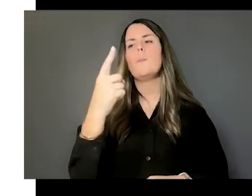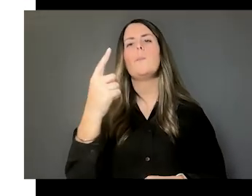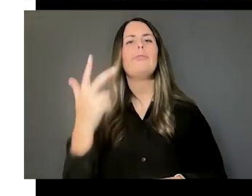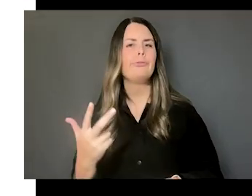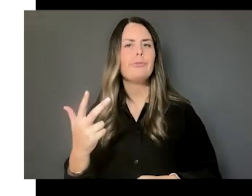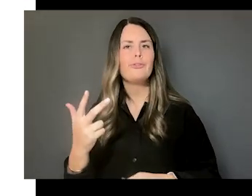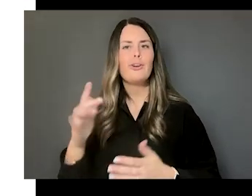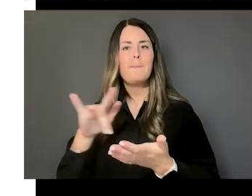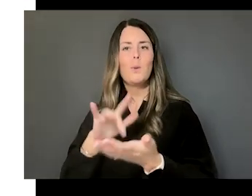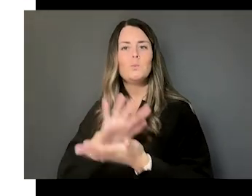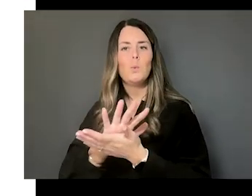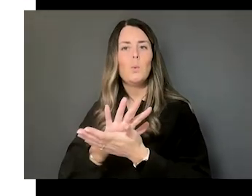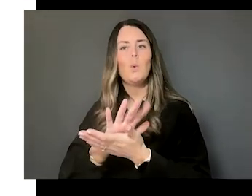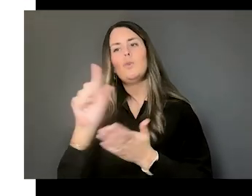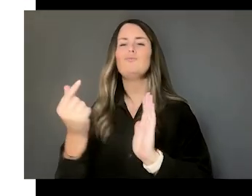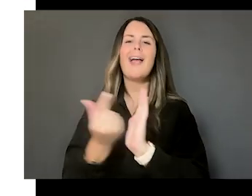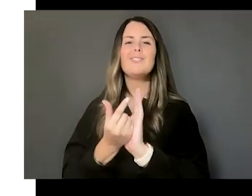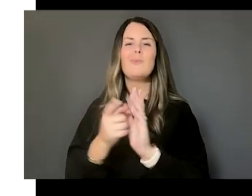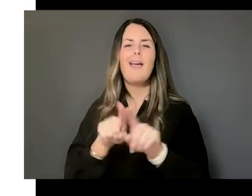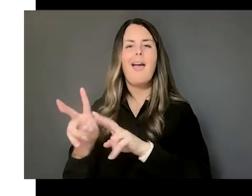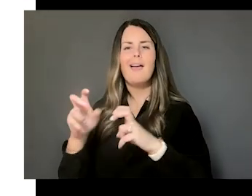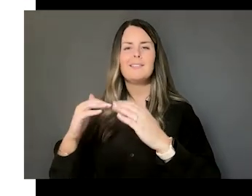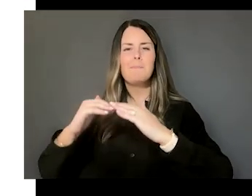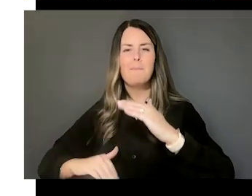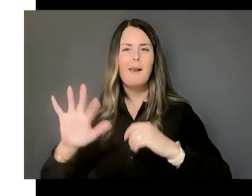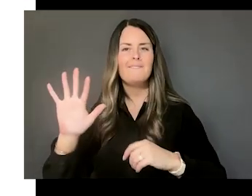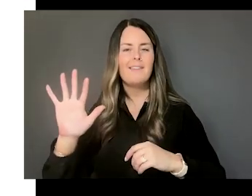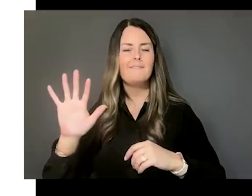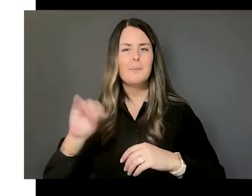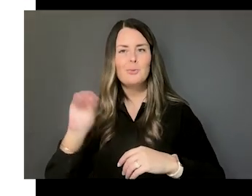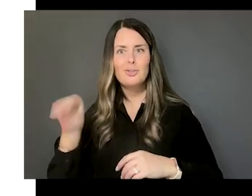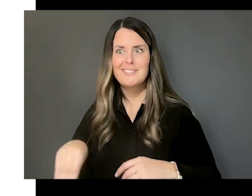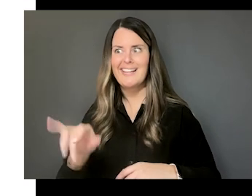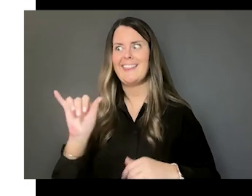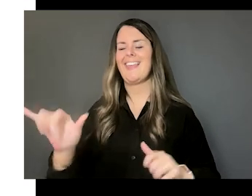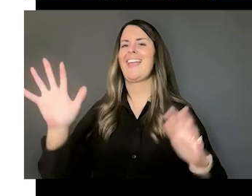graduate from being in the bottom 5%. So that's also really exciting.